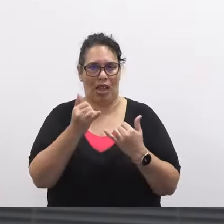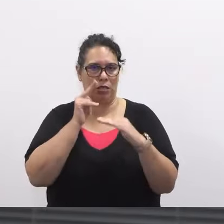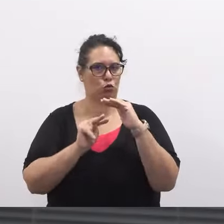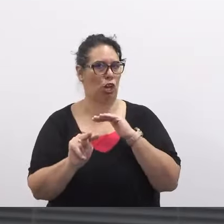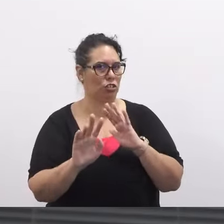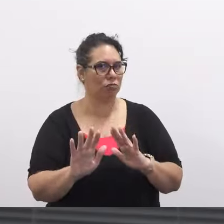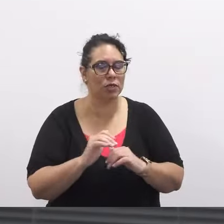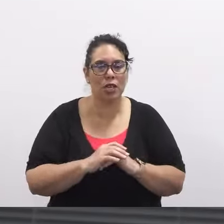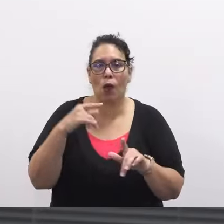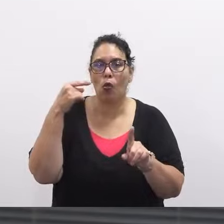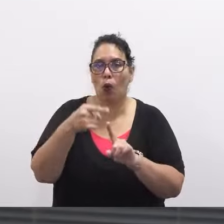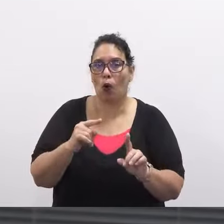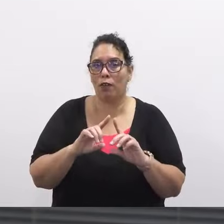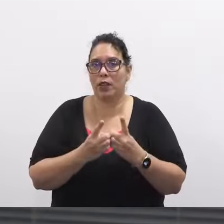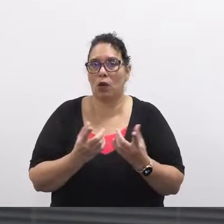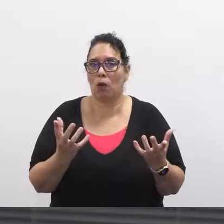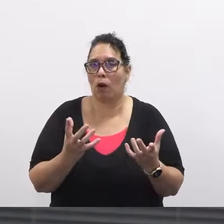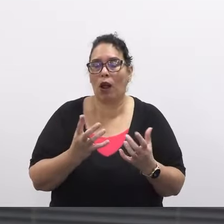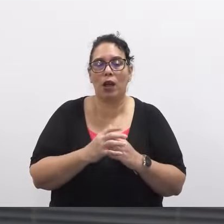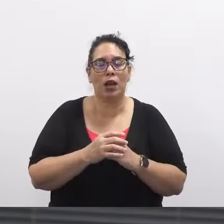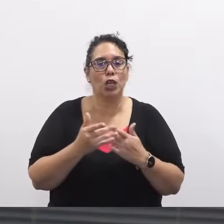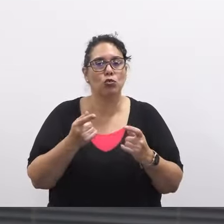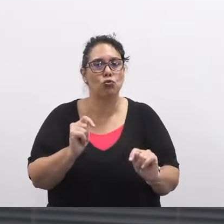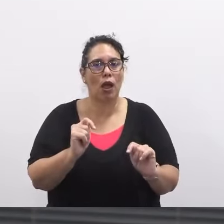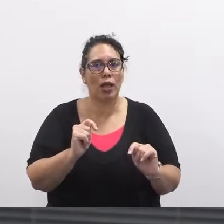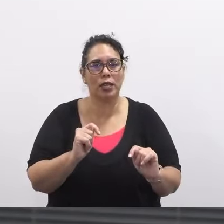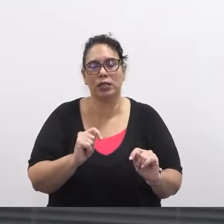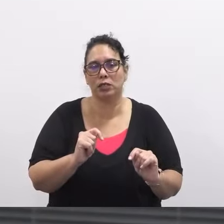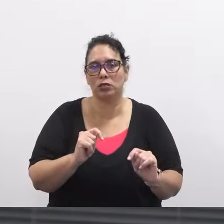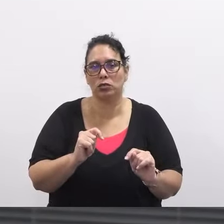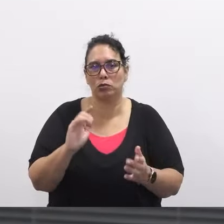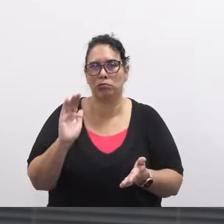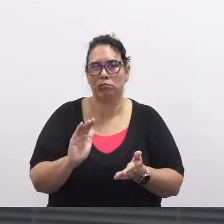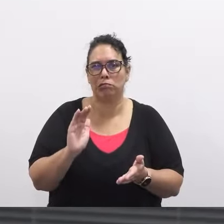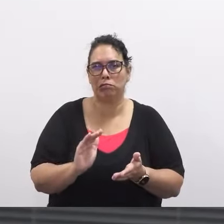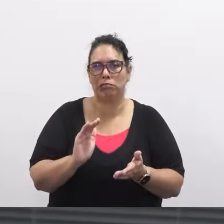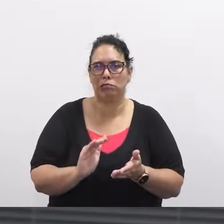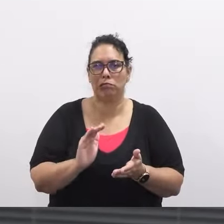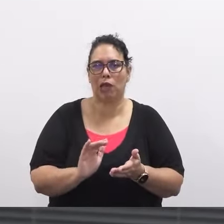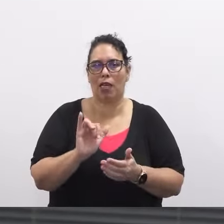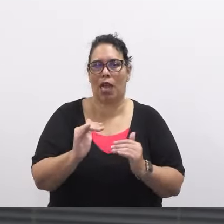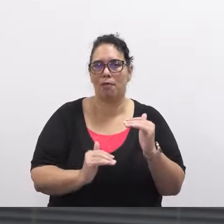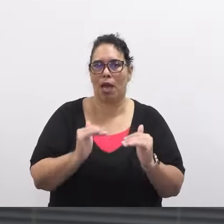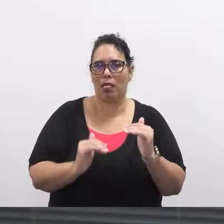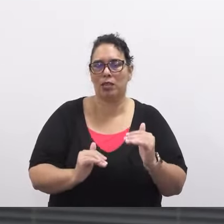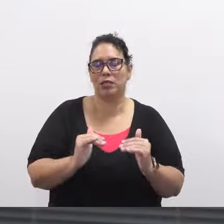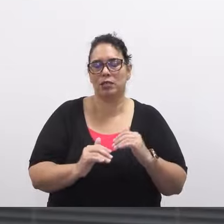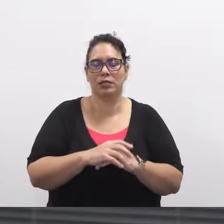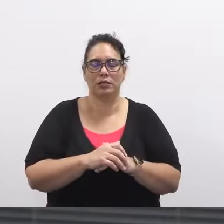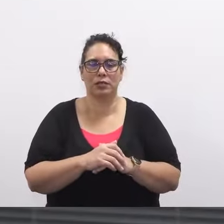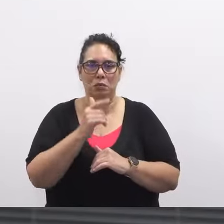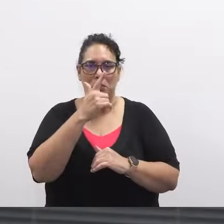The goal for the district here is to try and start spending down a little bit of that balance just as we go into the years that follow,